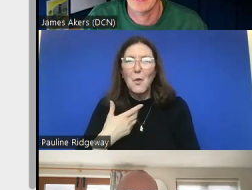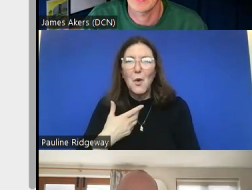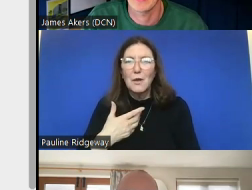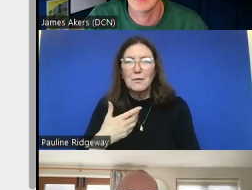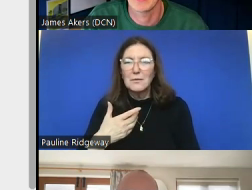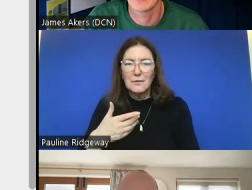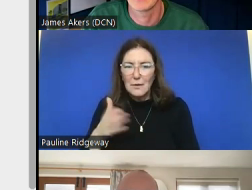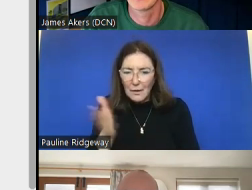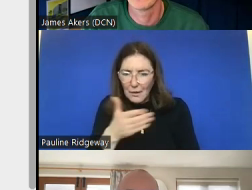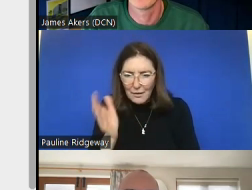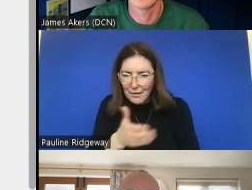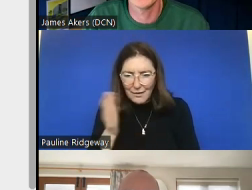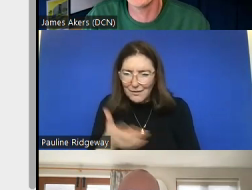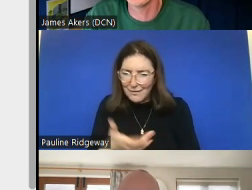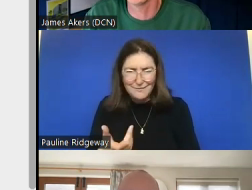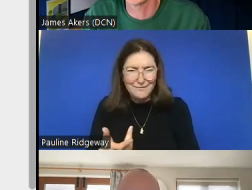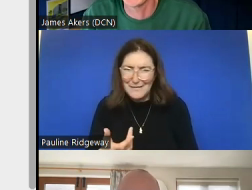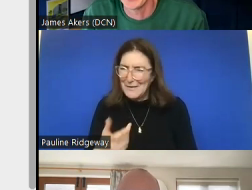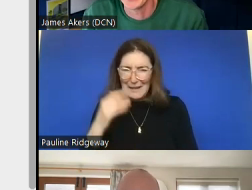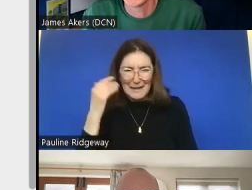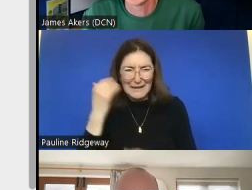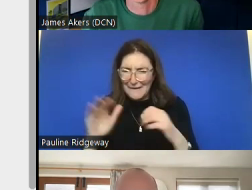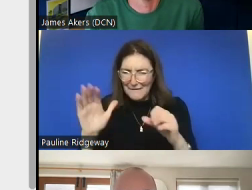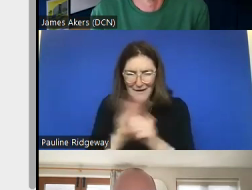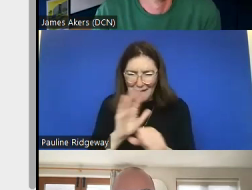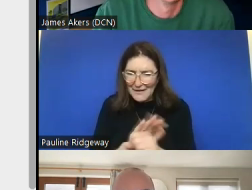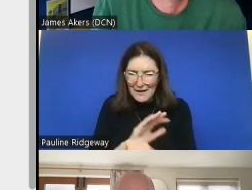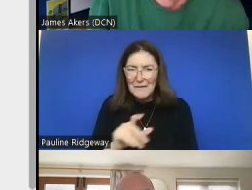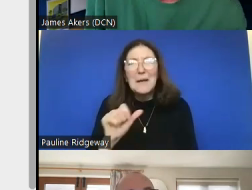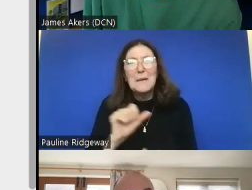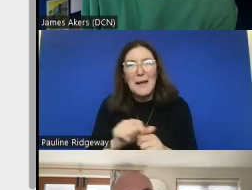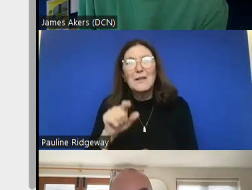we're never going to get anywhere close to answering them today.